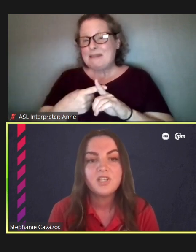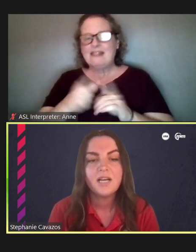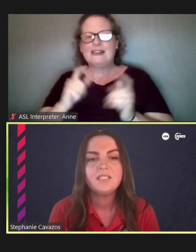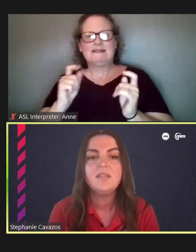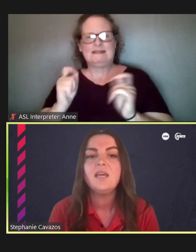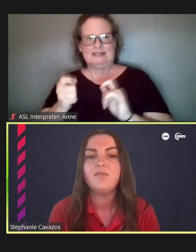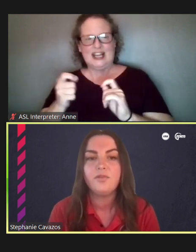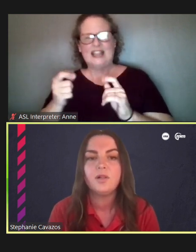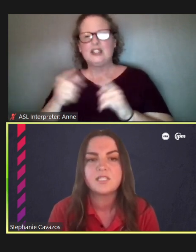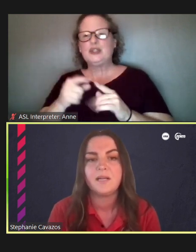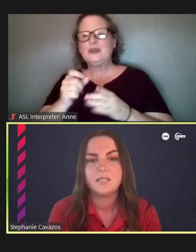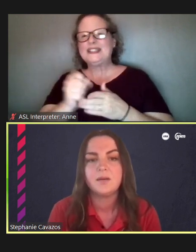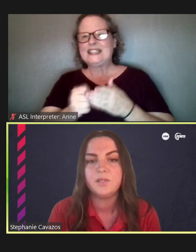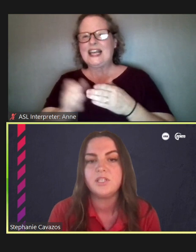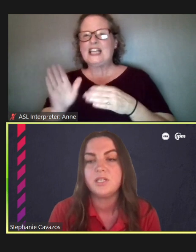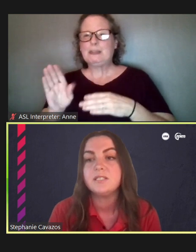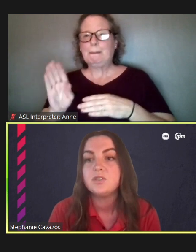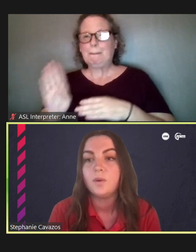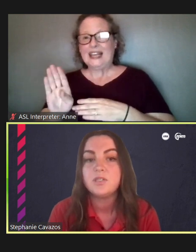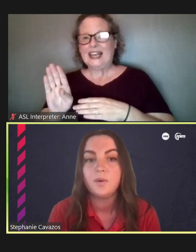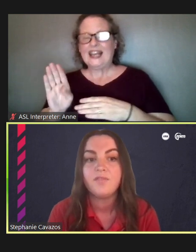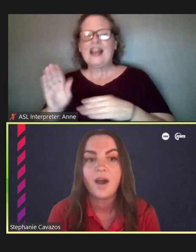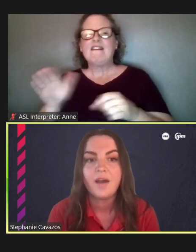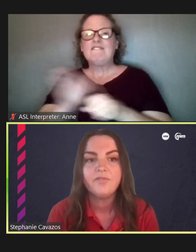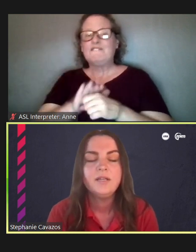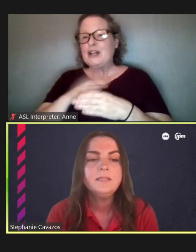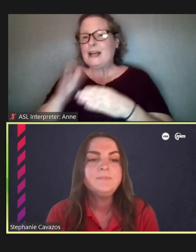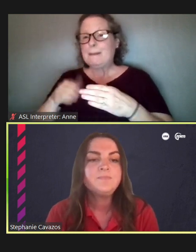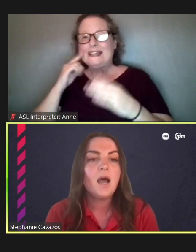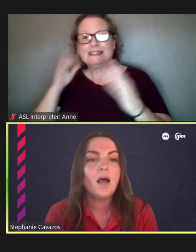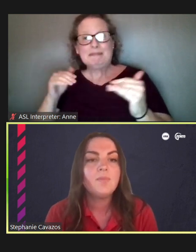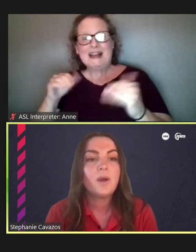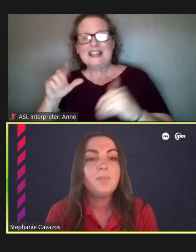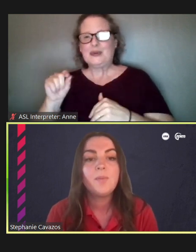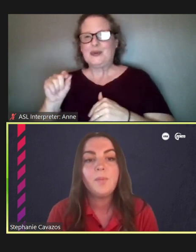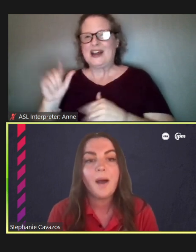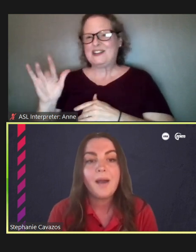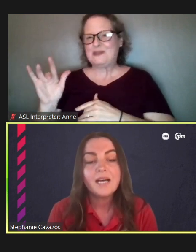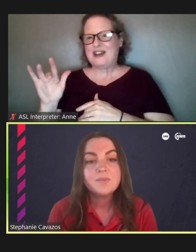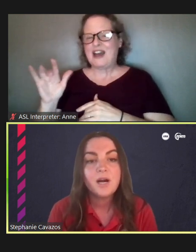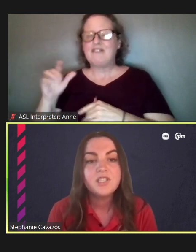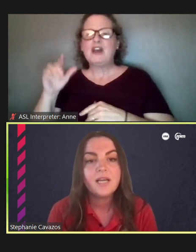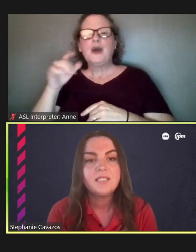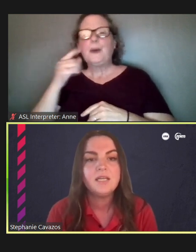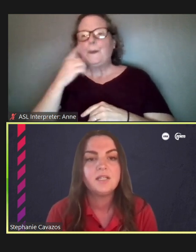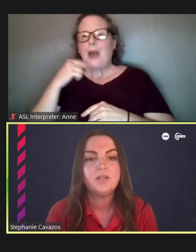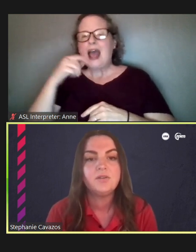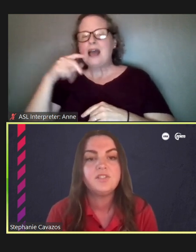project, and the full expected completion is in 2025. Red Purple Bypass Project includes